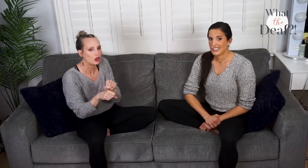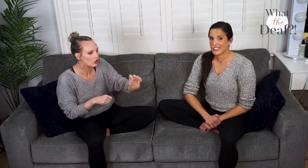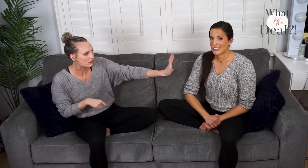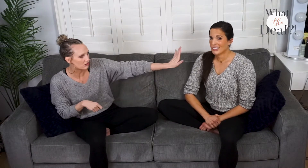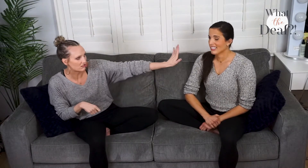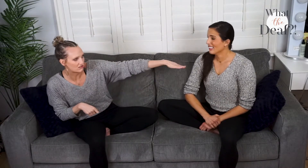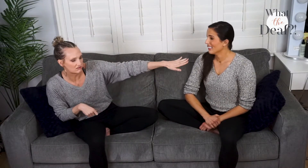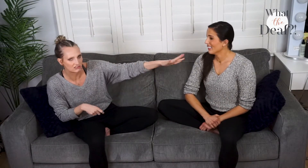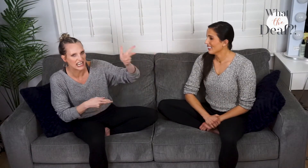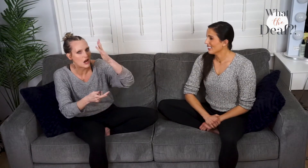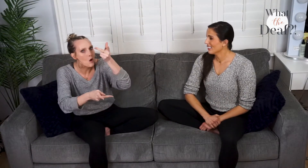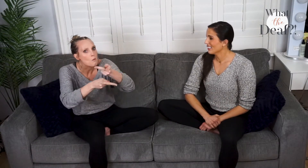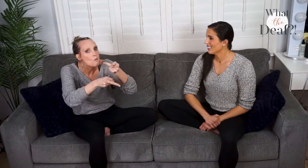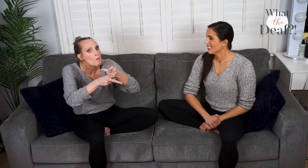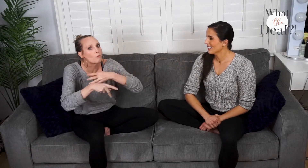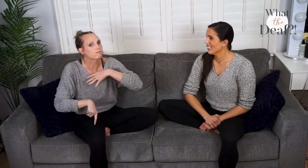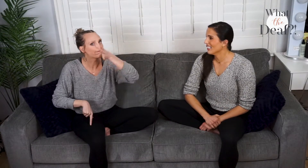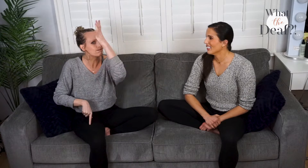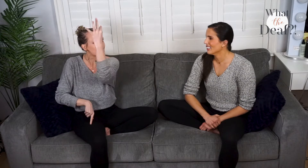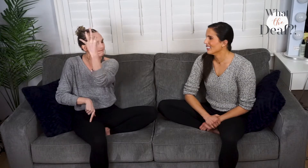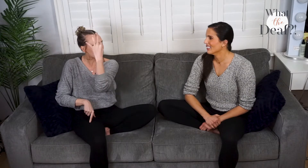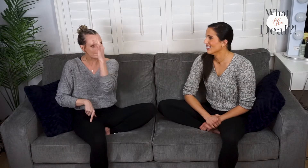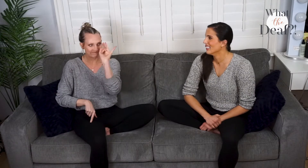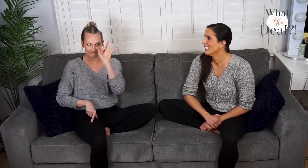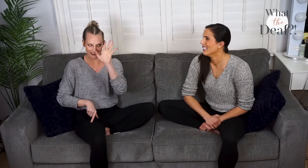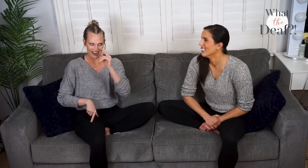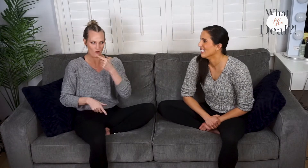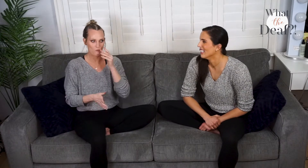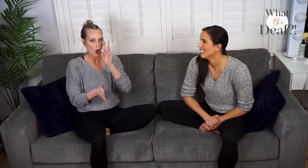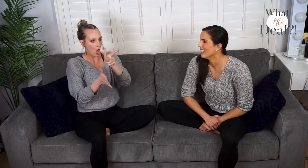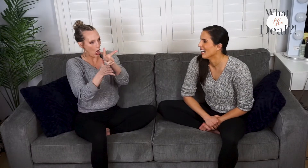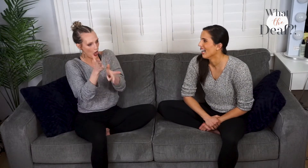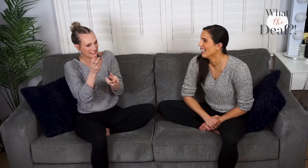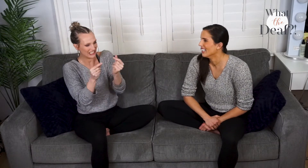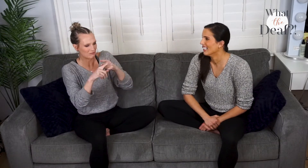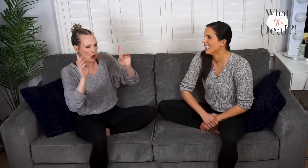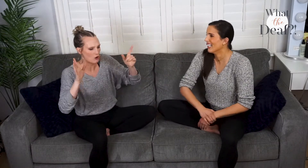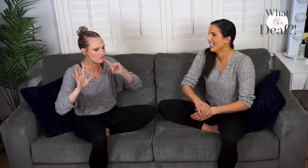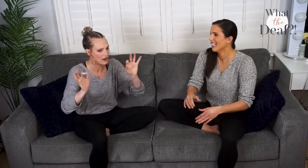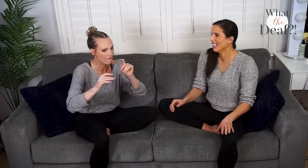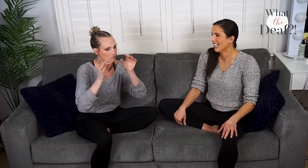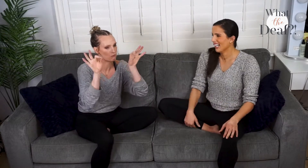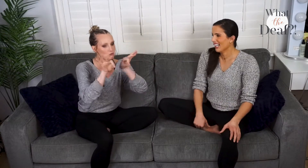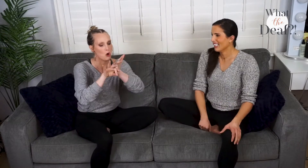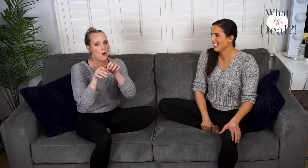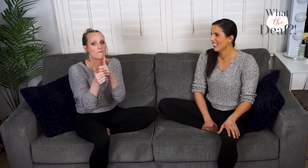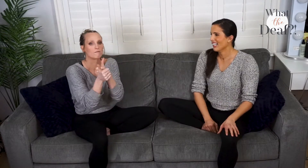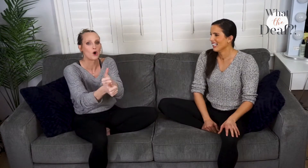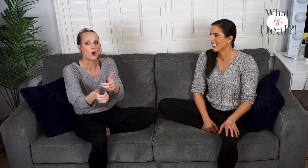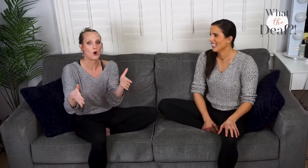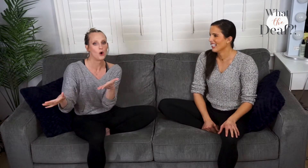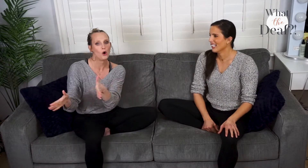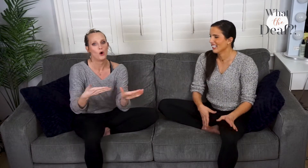I had literally just told Sarah and I was like, "Hey, just be careful 'cause remember my dad said that we might sink in the sand, but I think it's just important